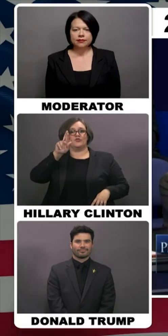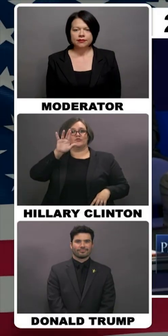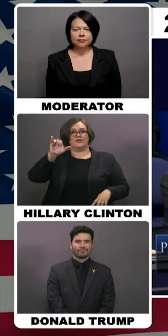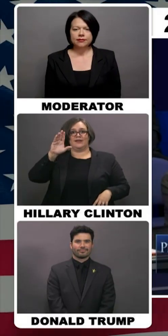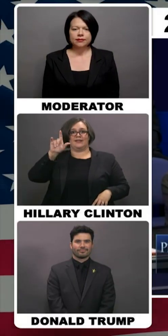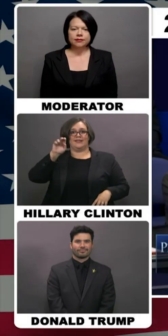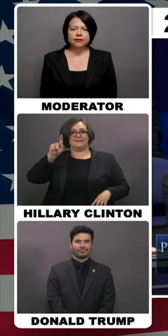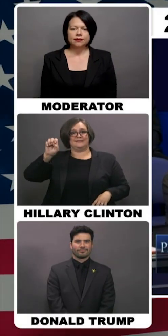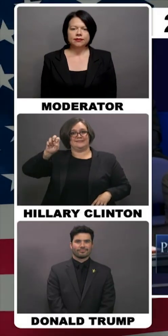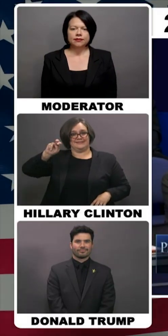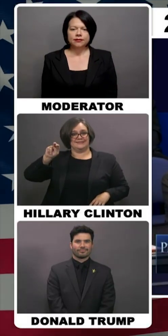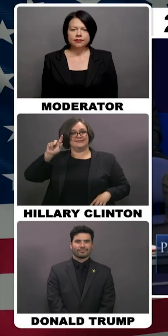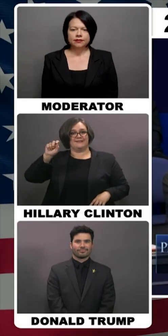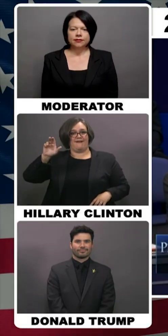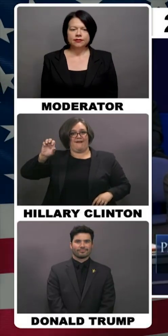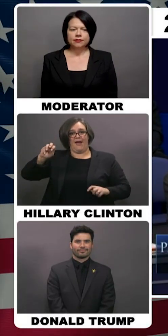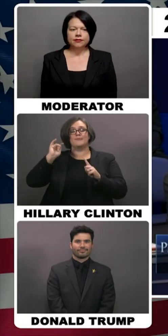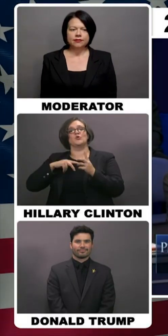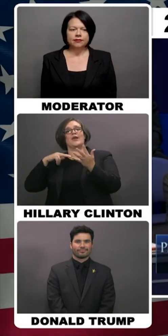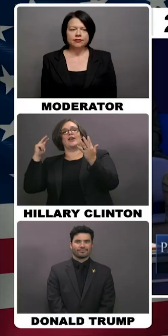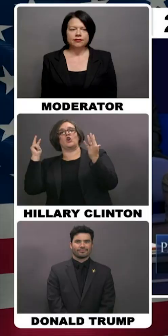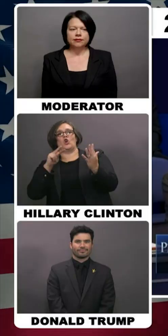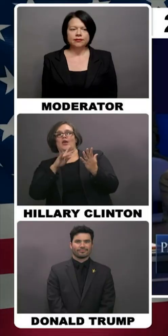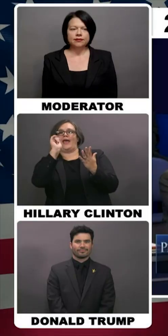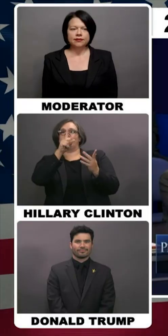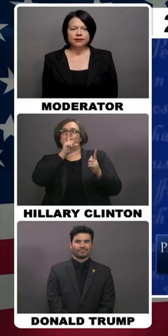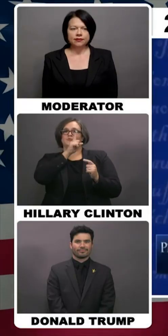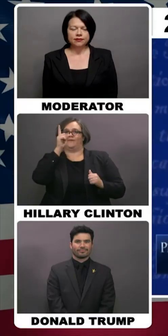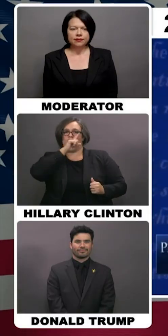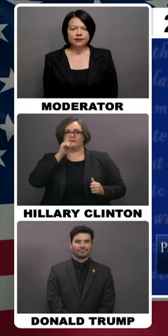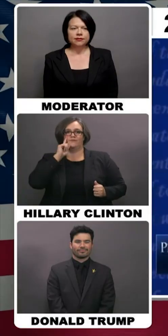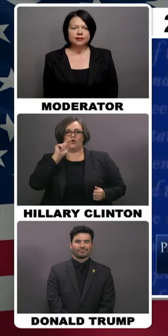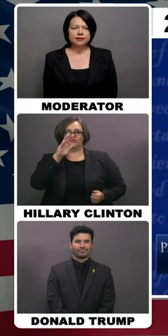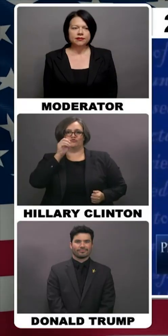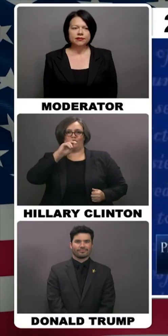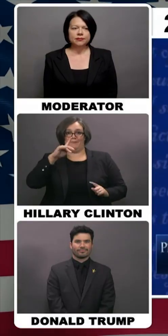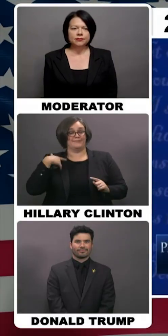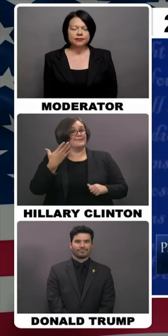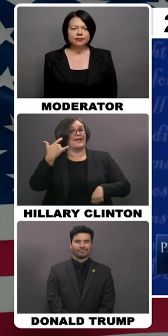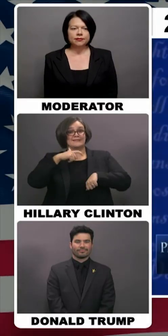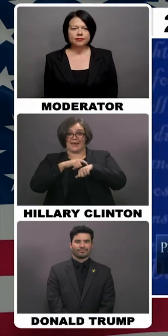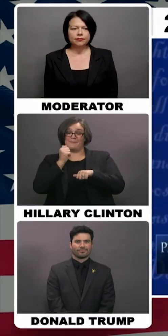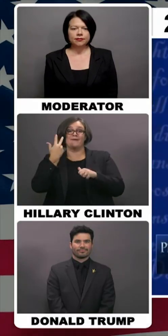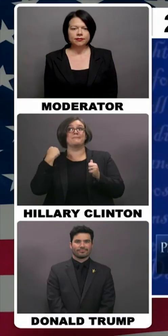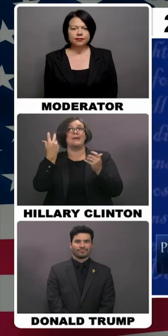fact check him in real time. Last time at the first debate, we had millions of people, uh, fact checking.